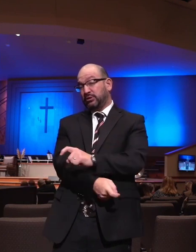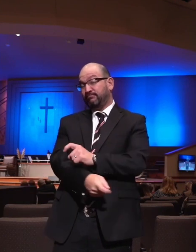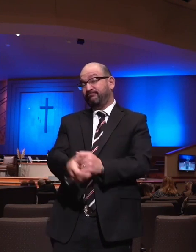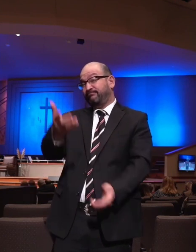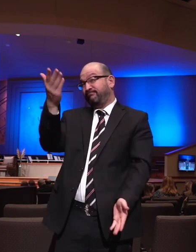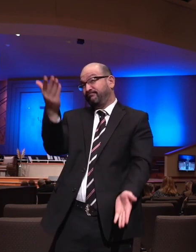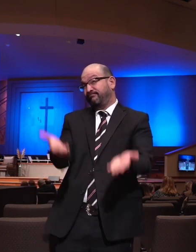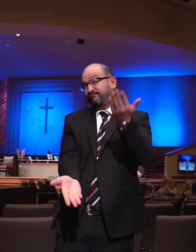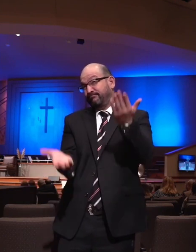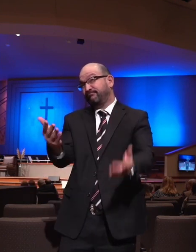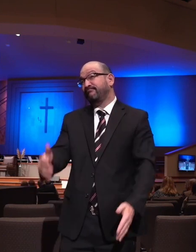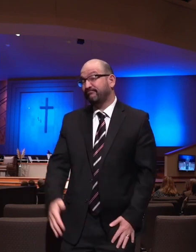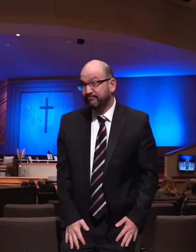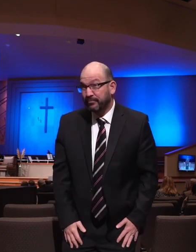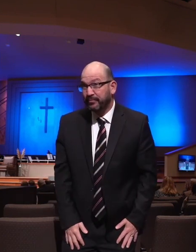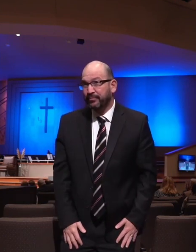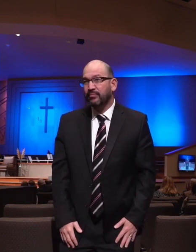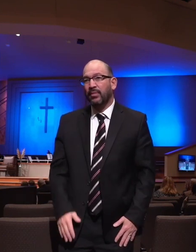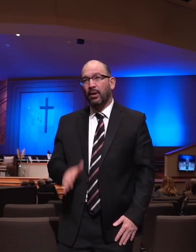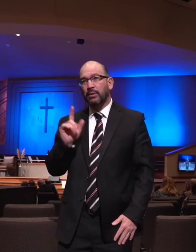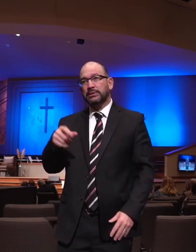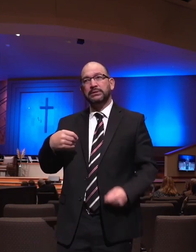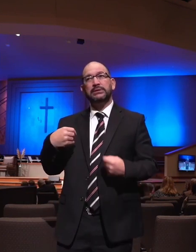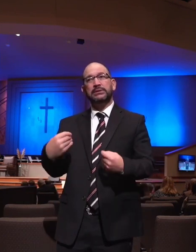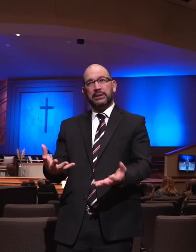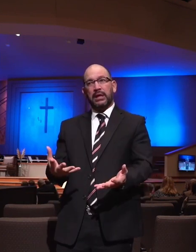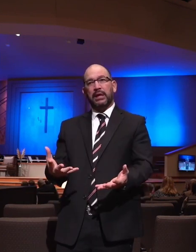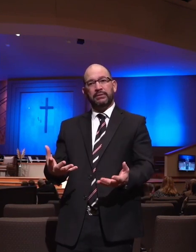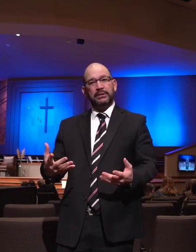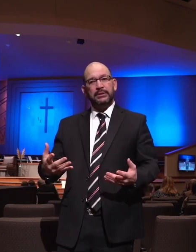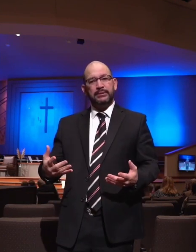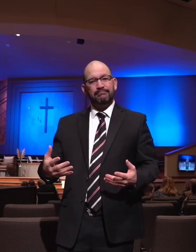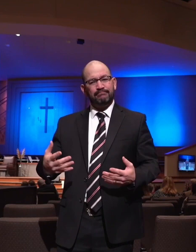divine appointment you're going to have to give some kind of effort to it and